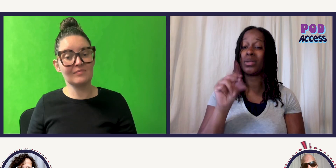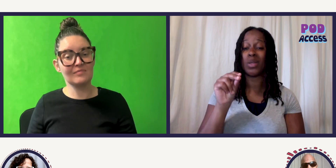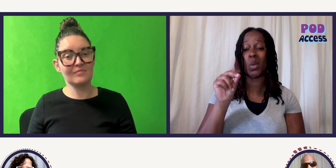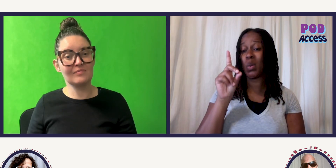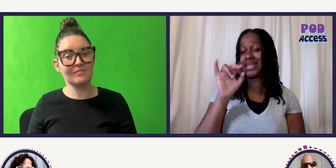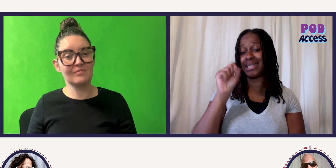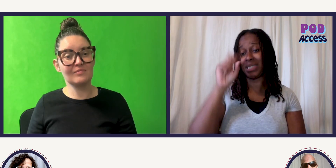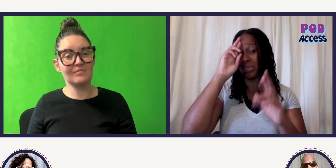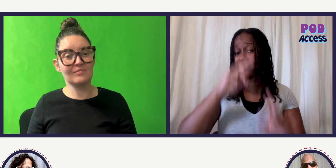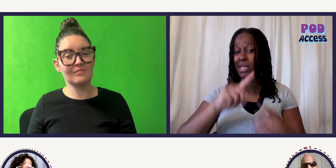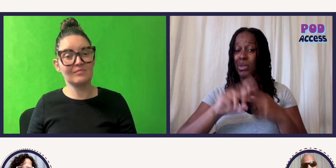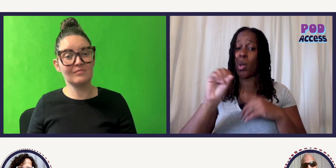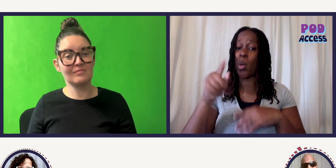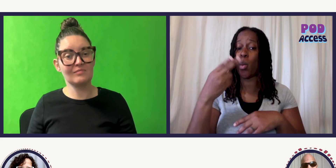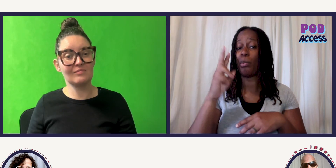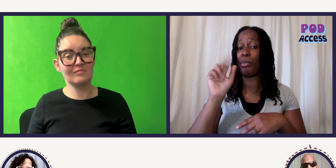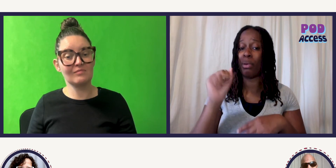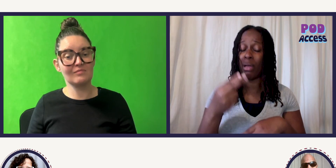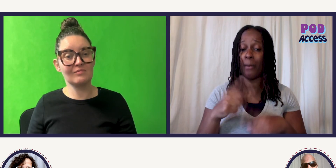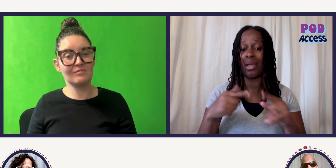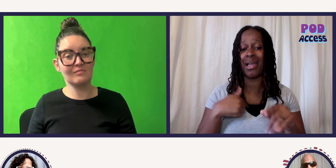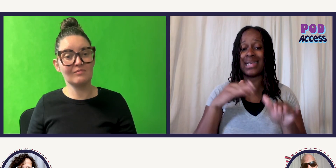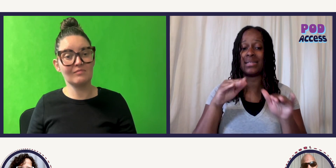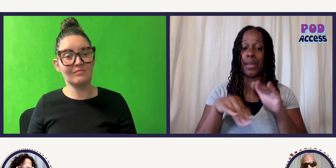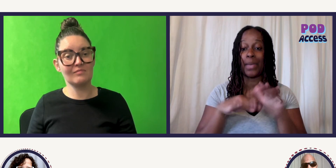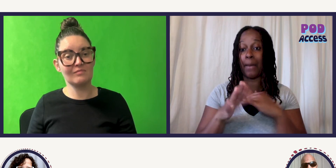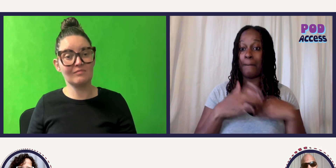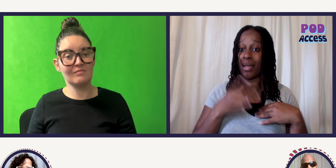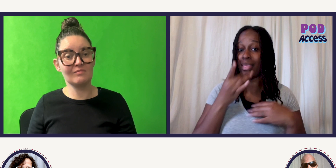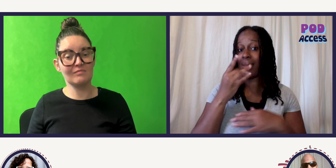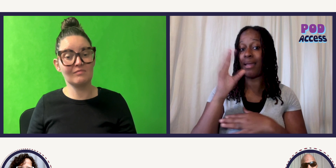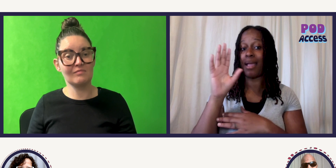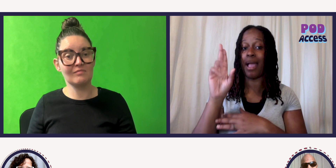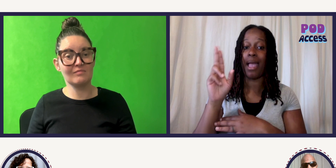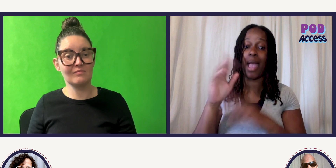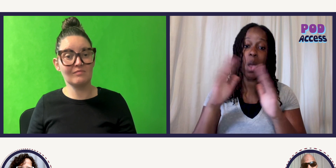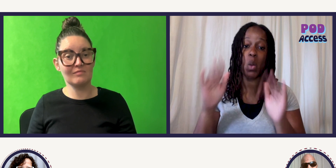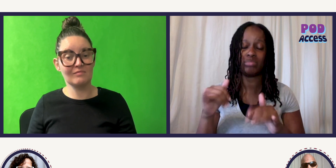No disrespect to Oprah, but as I step into my lighthouse, it’s evident that she’s not the right guest for my podcast.